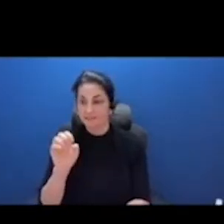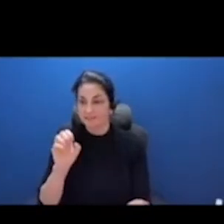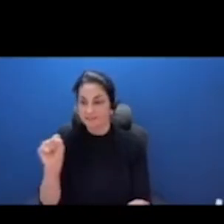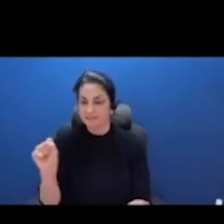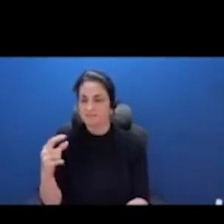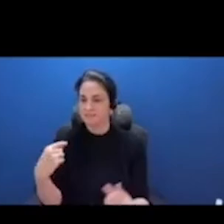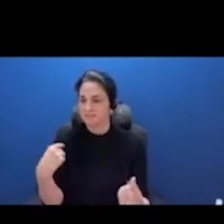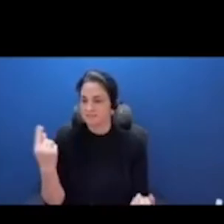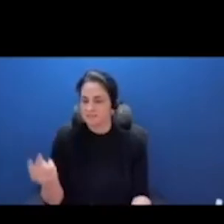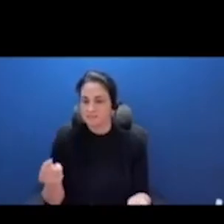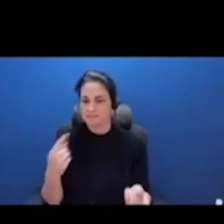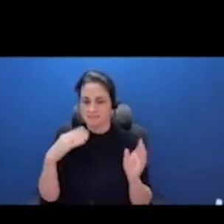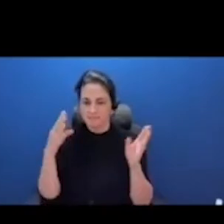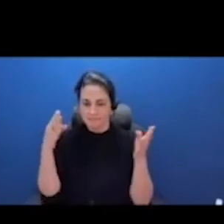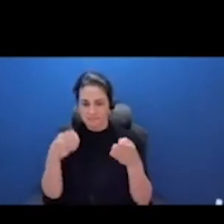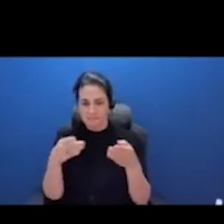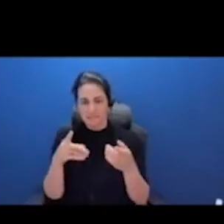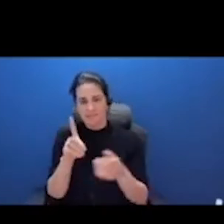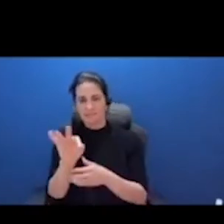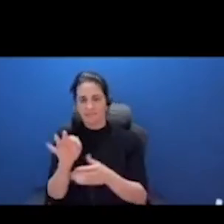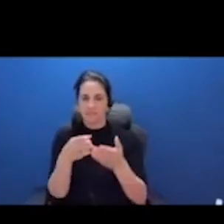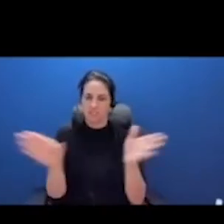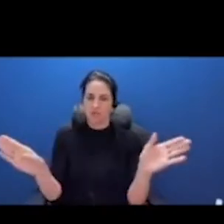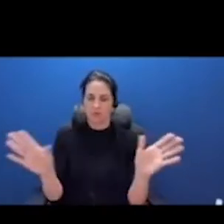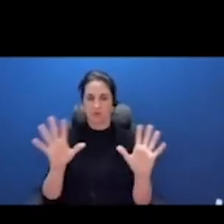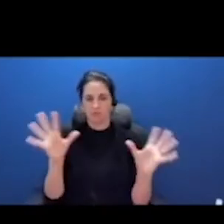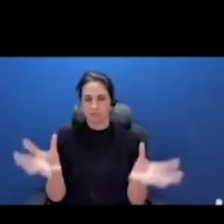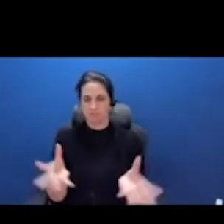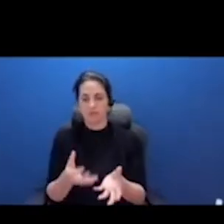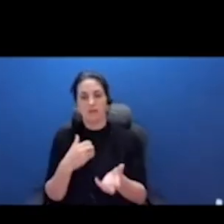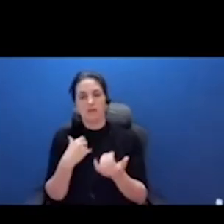We’ve spent some time talking about the DIF as a whole and how to access general information